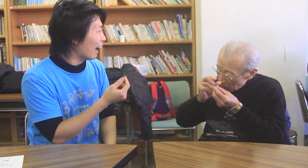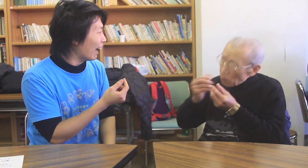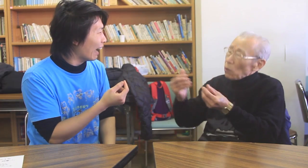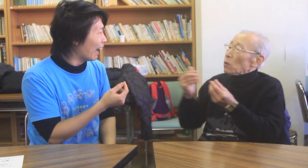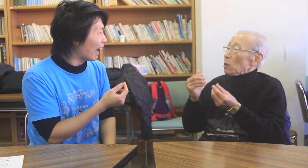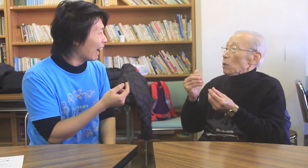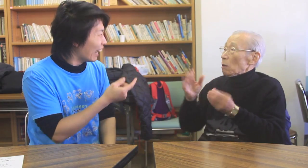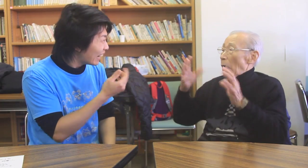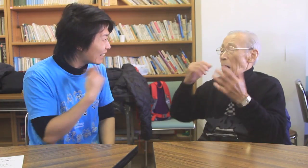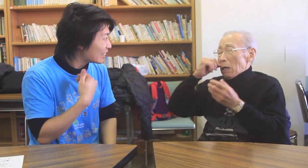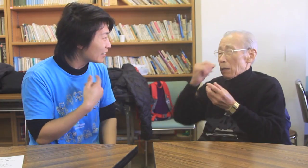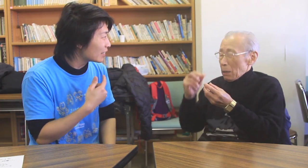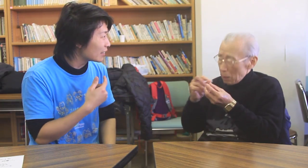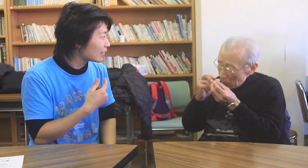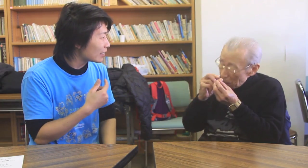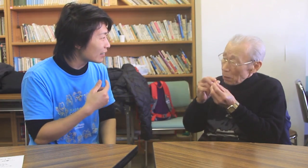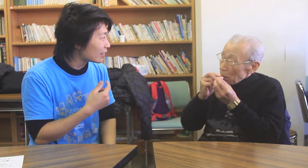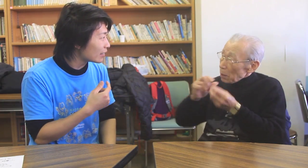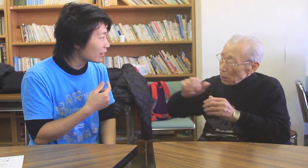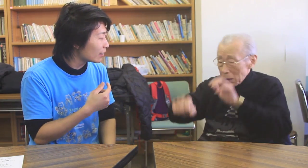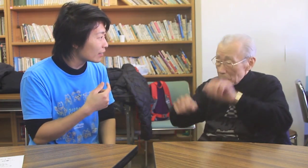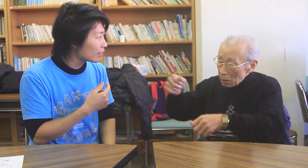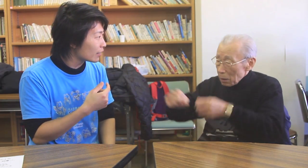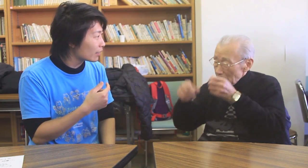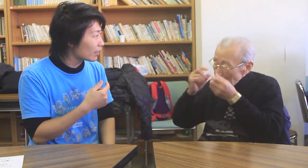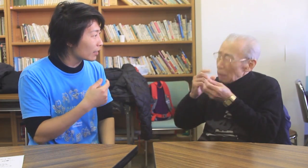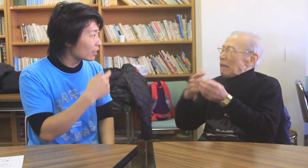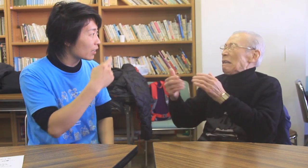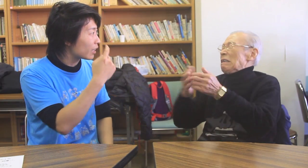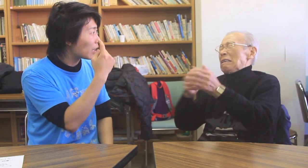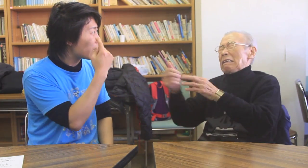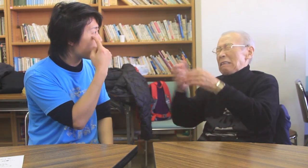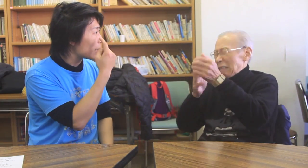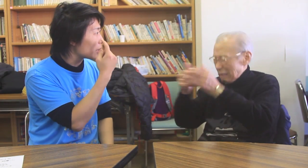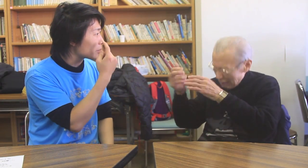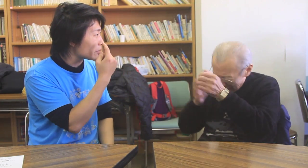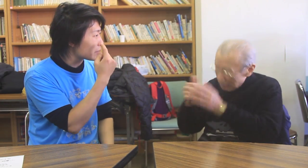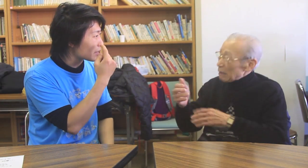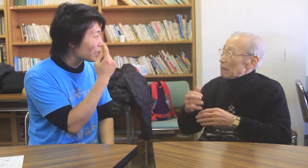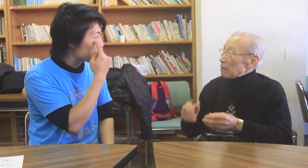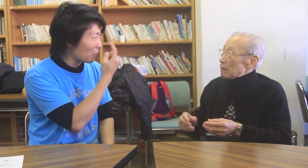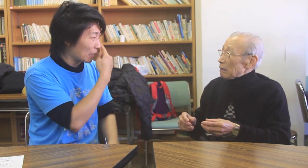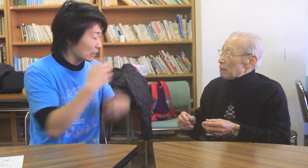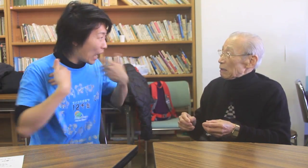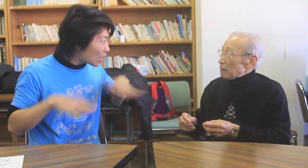That's right, we used special magnify glasses. But your eyes would be able to get used to it.